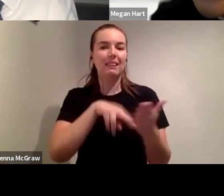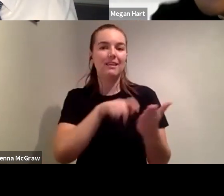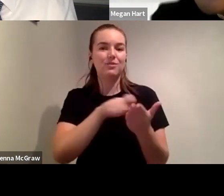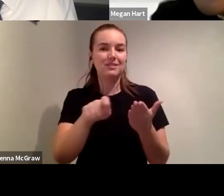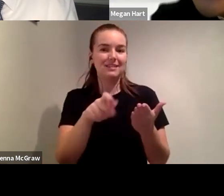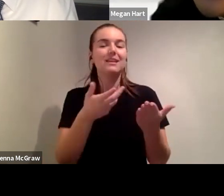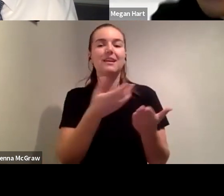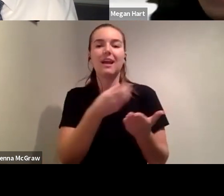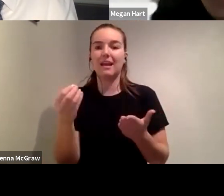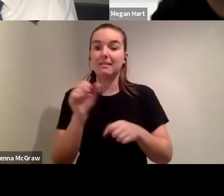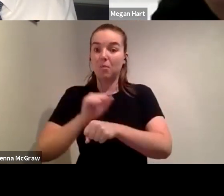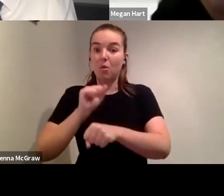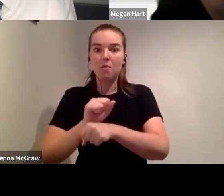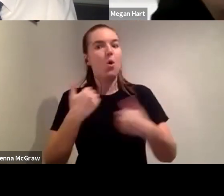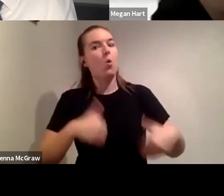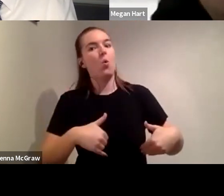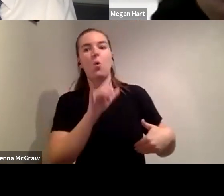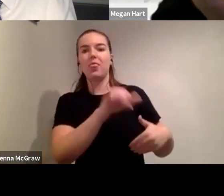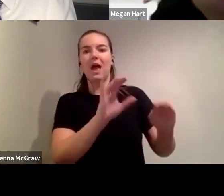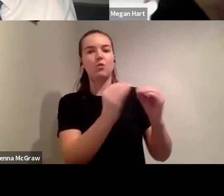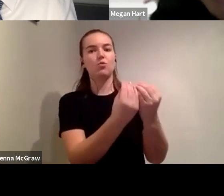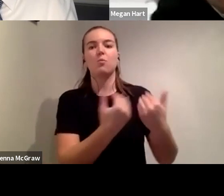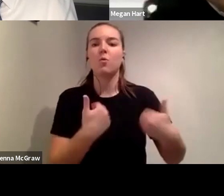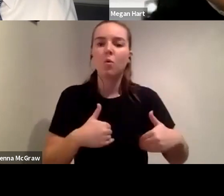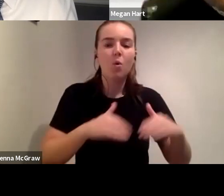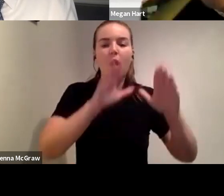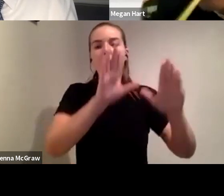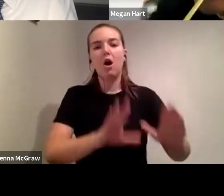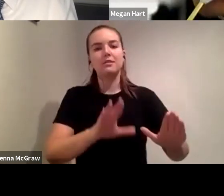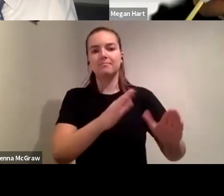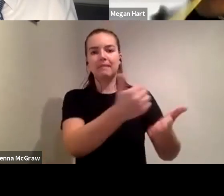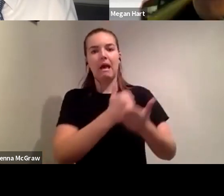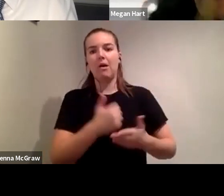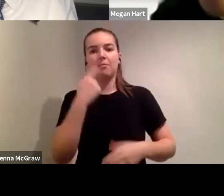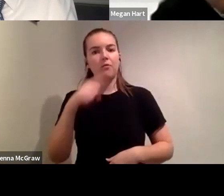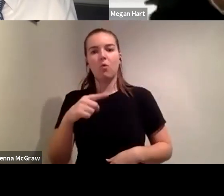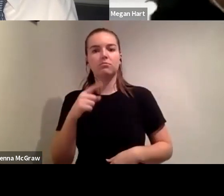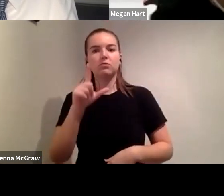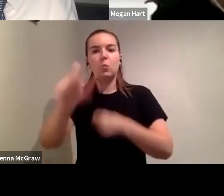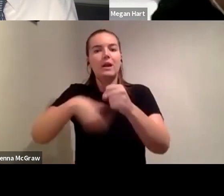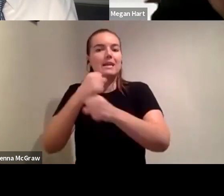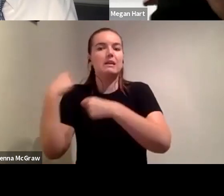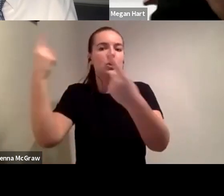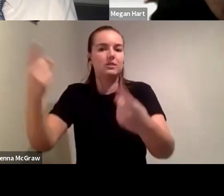There are so many places.